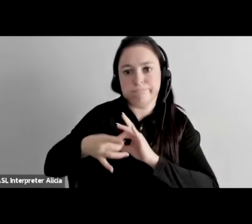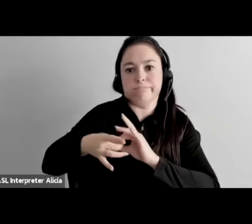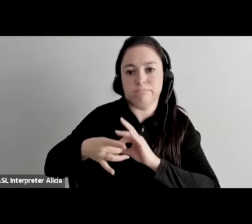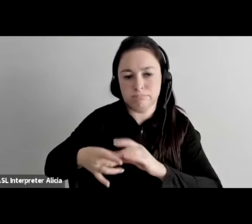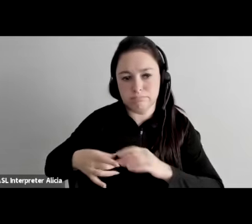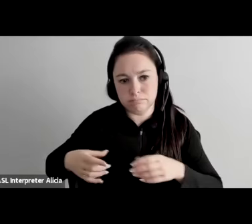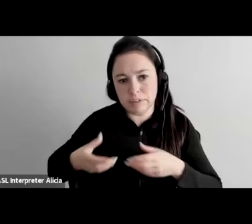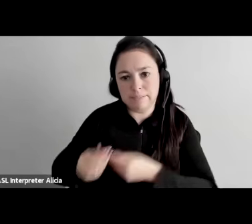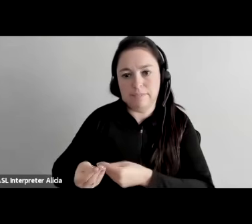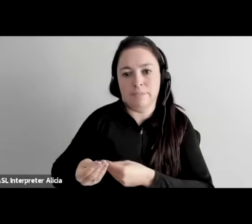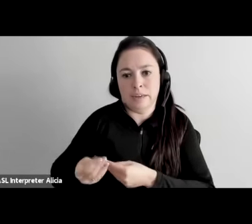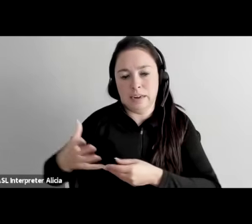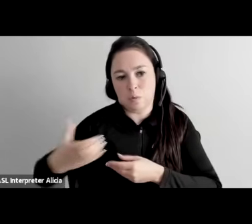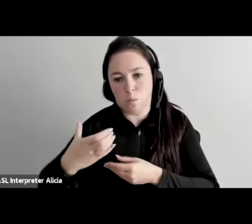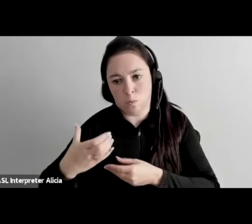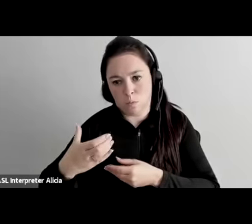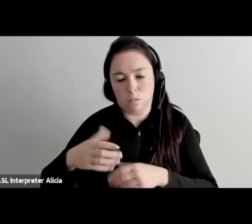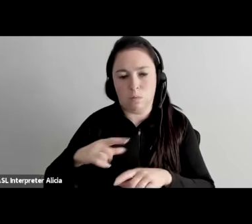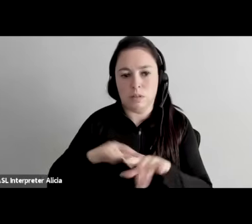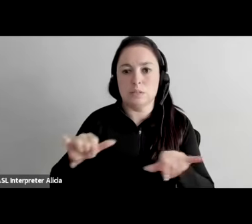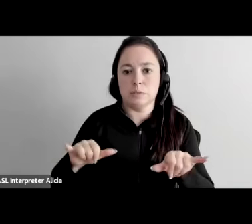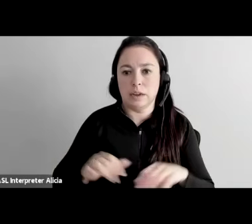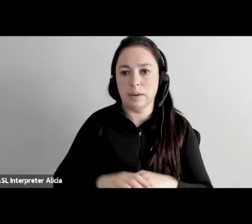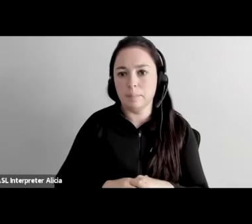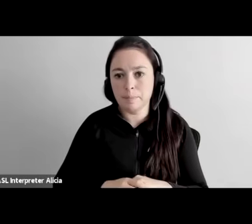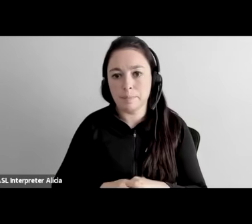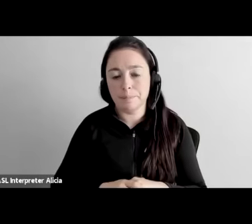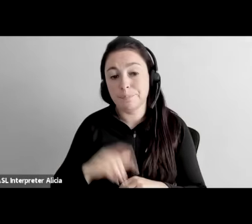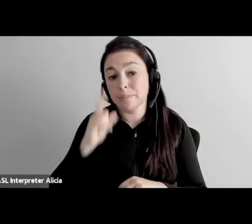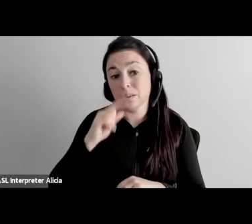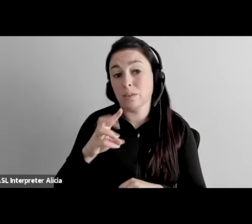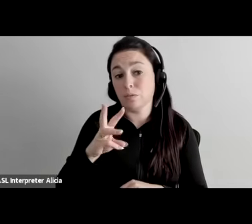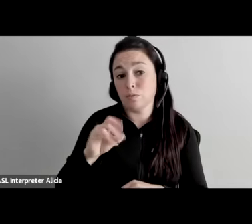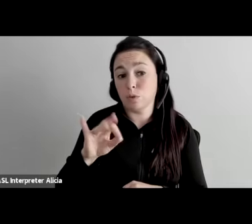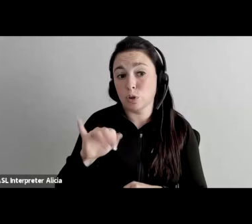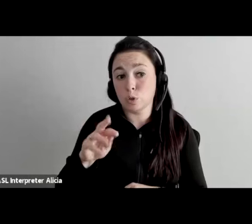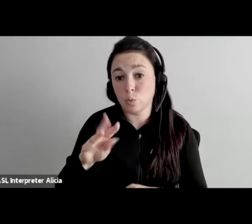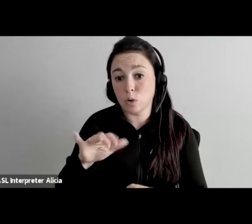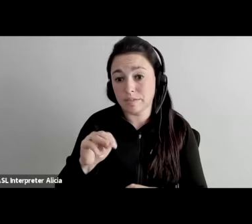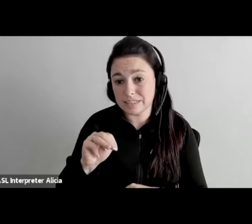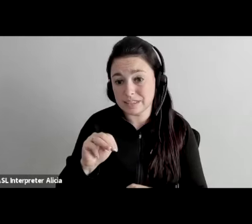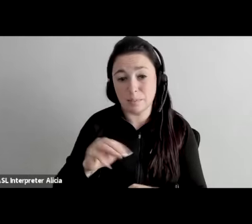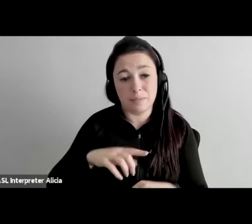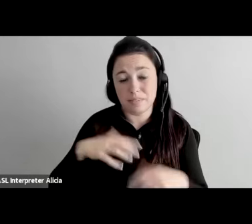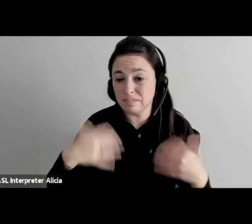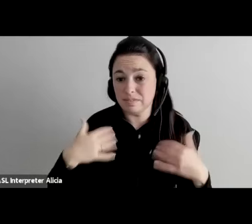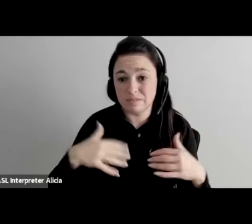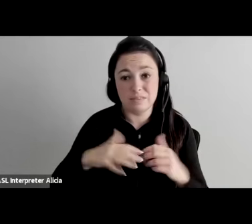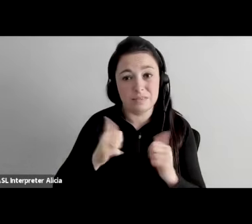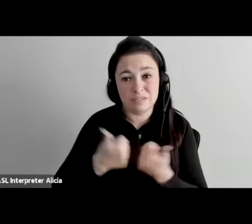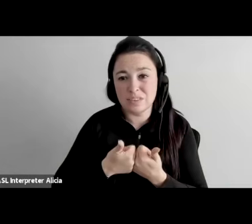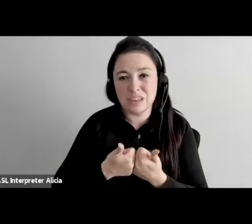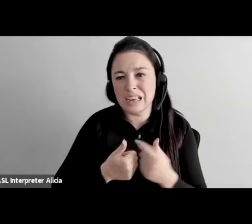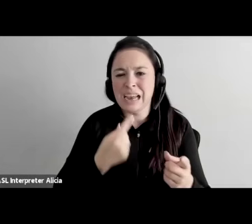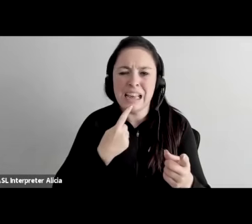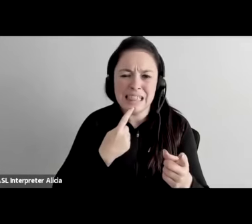with dwarfism, it's super unhelpful when you say, hold your breast like a hamburger and flatten it.